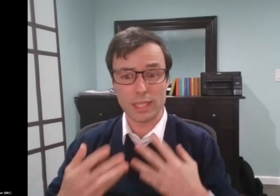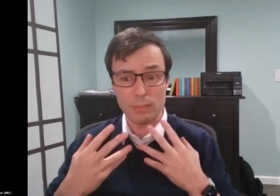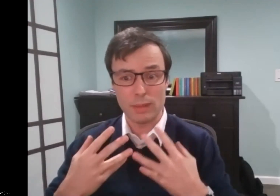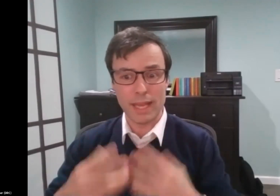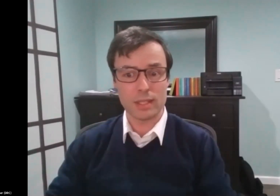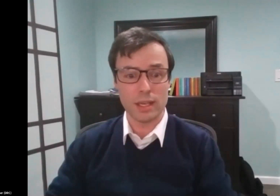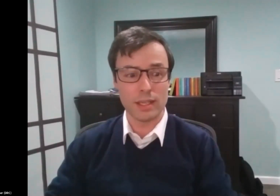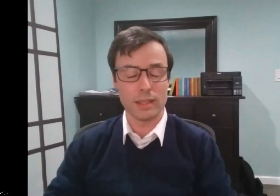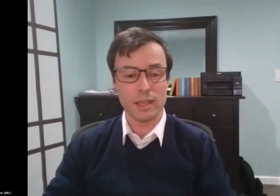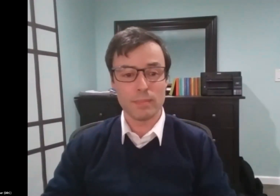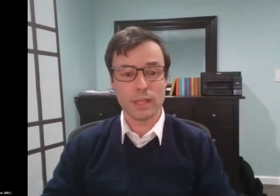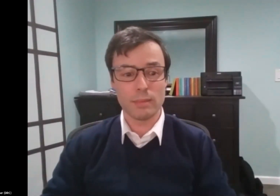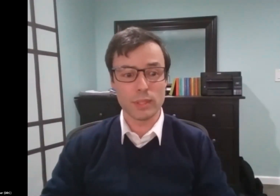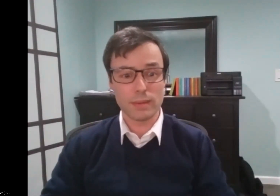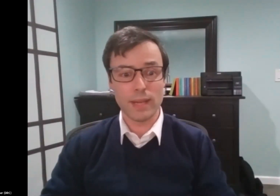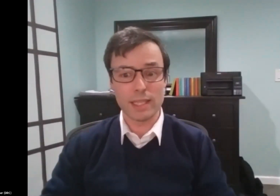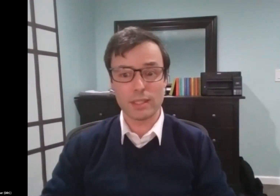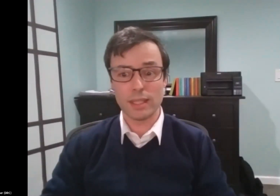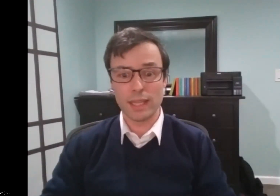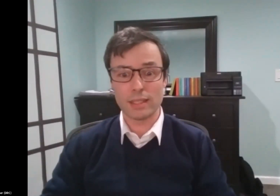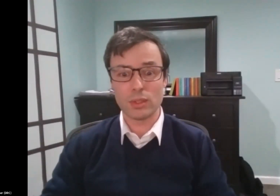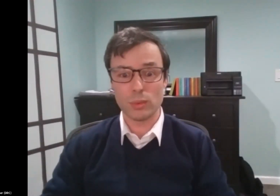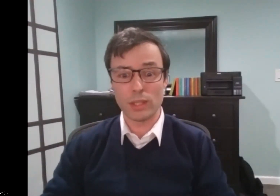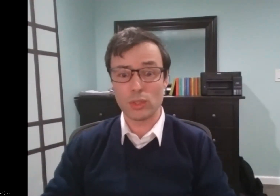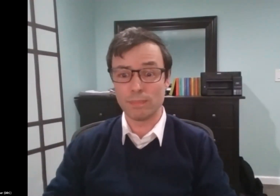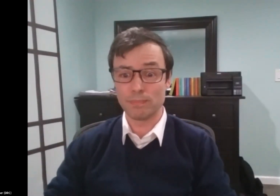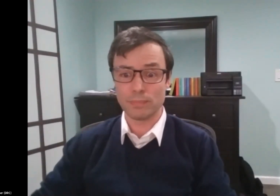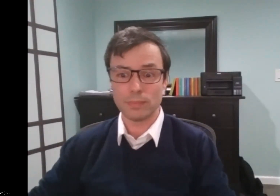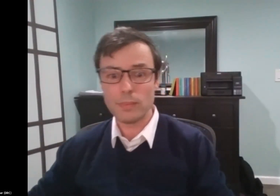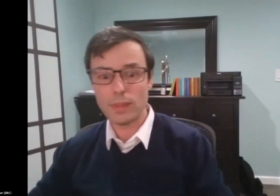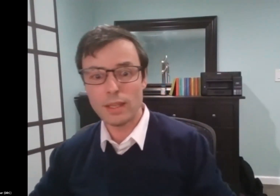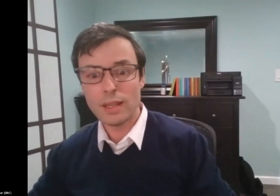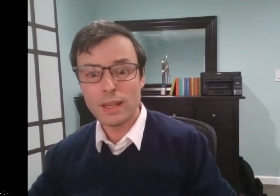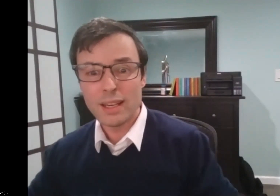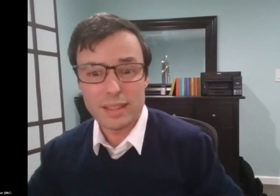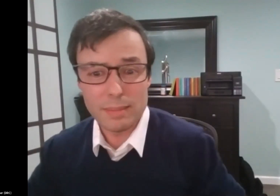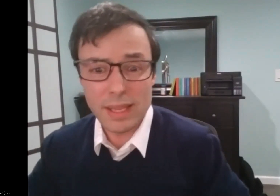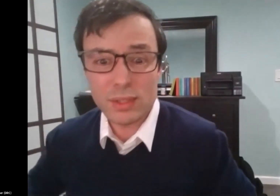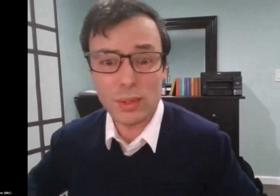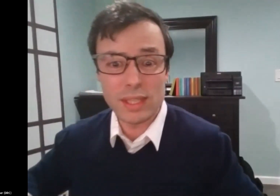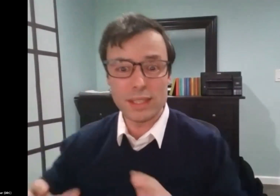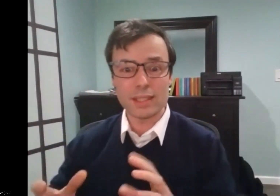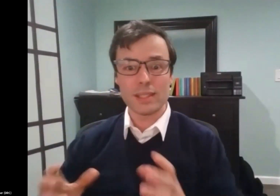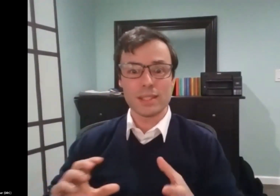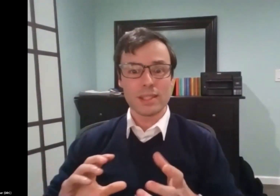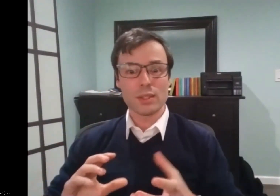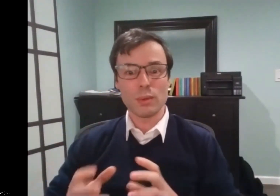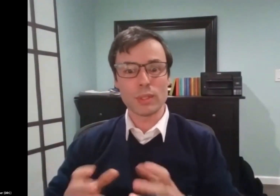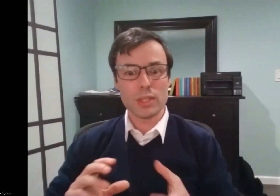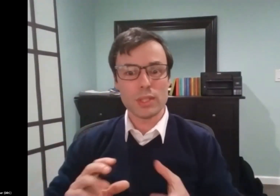in restraints so they can be administered oxygen or a mask when again a prompt from a trusted support for that